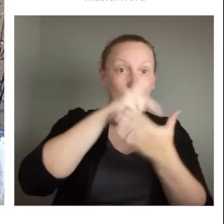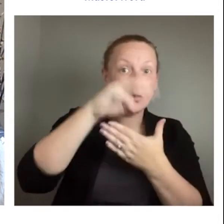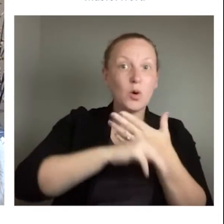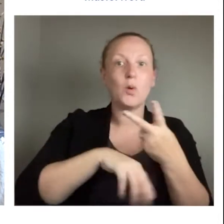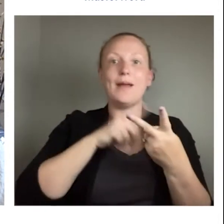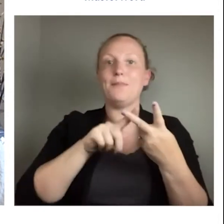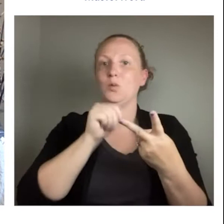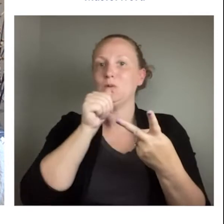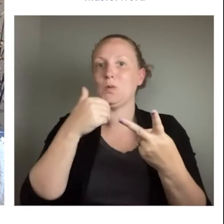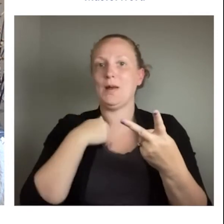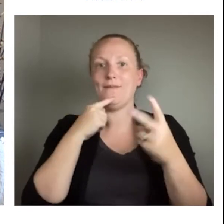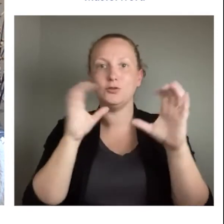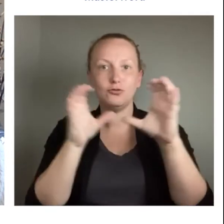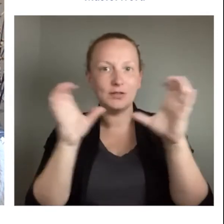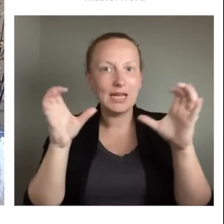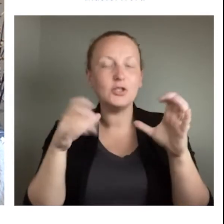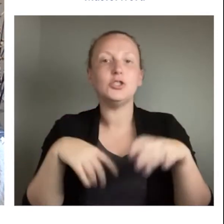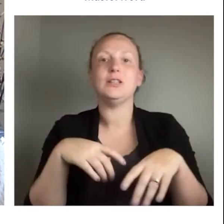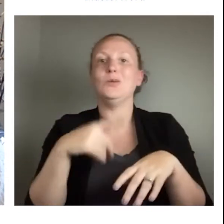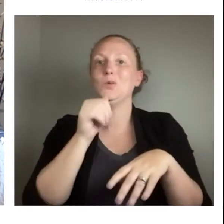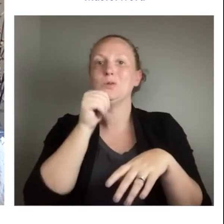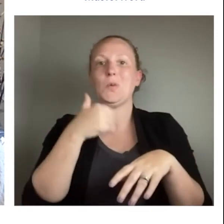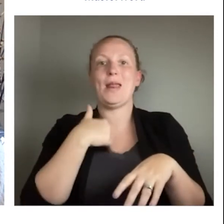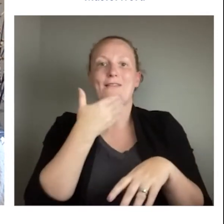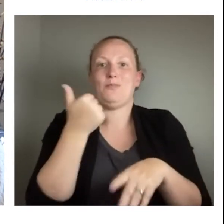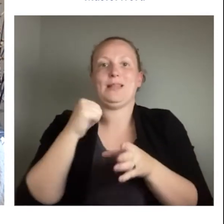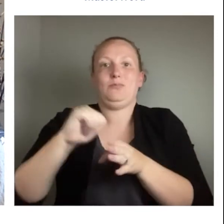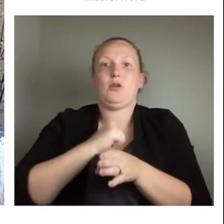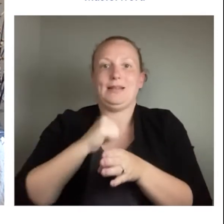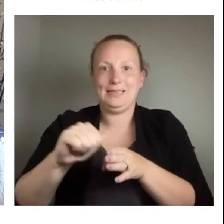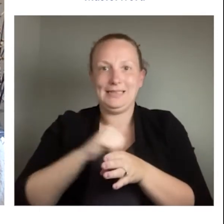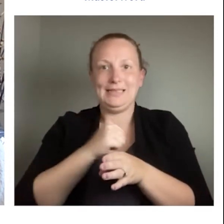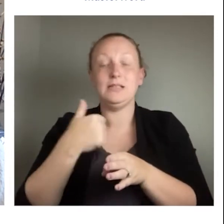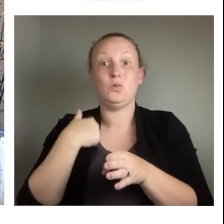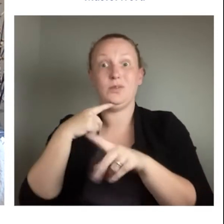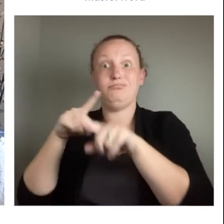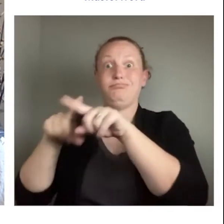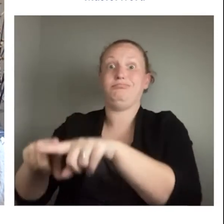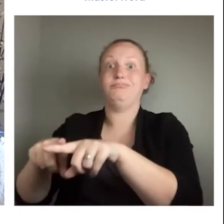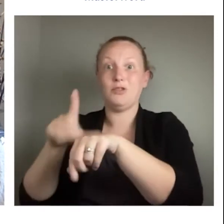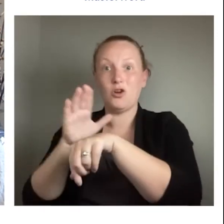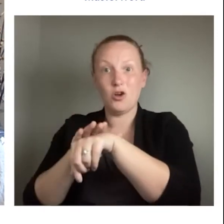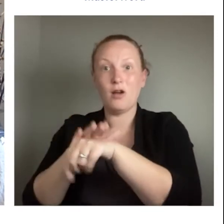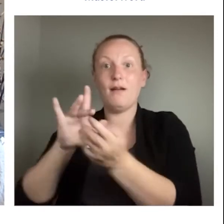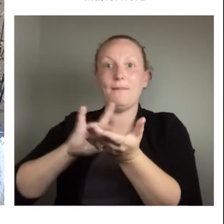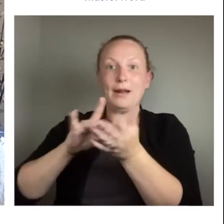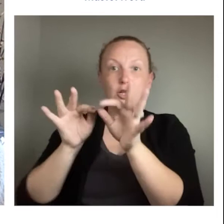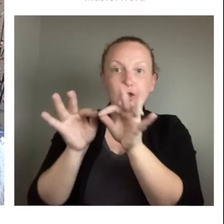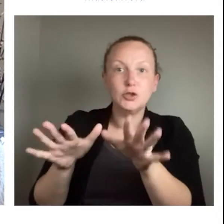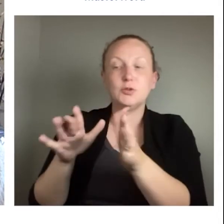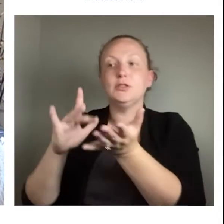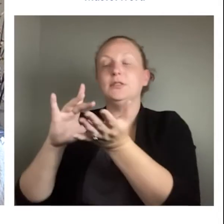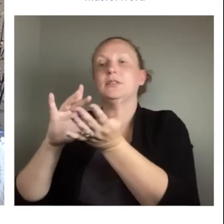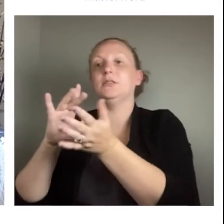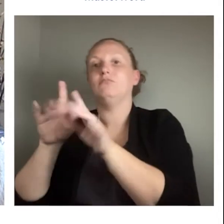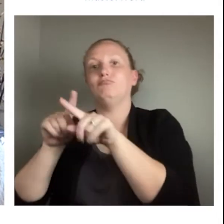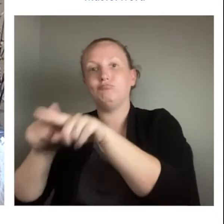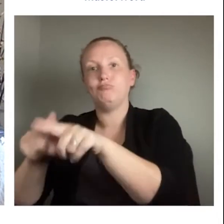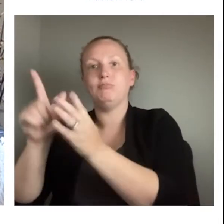best practices for medical interpreters, for legal interpreters. So that's why we are part of this national work group that is called Interpreters and